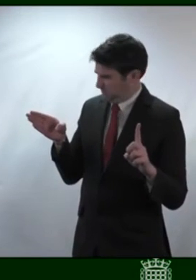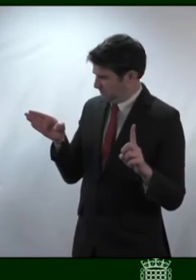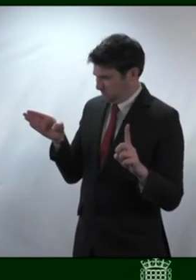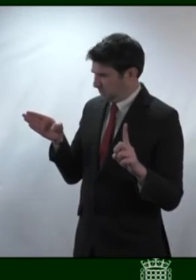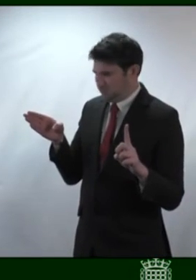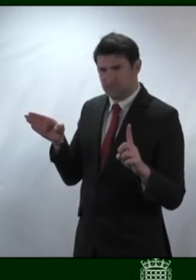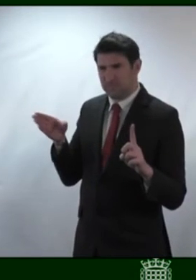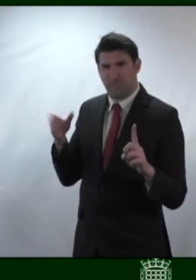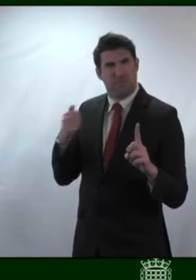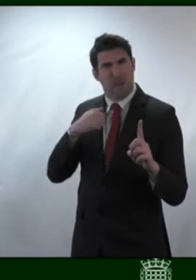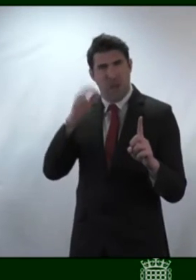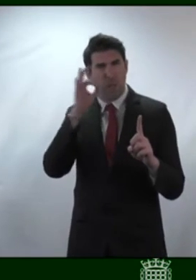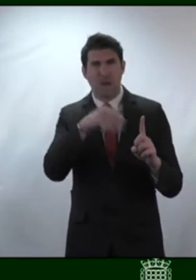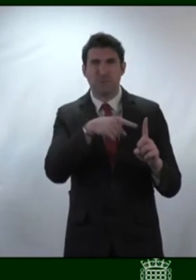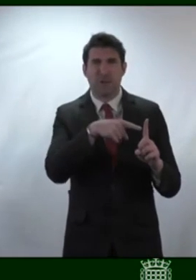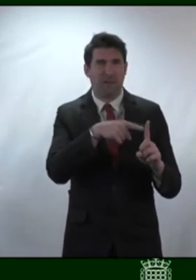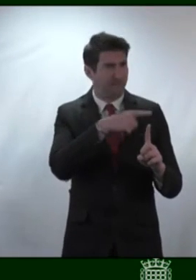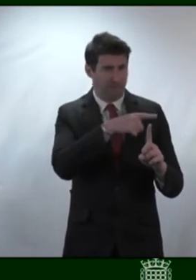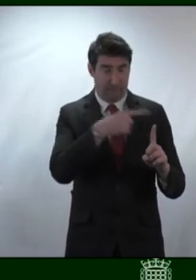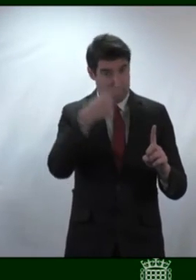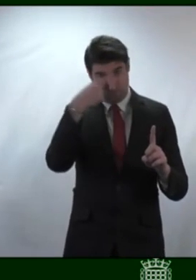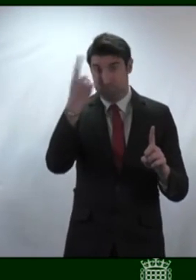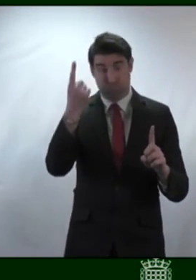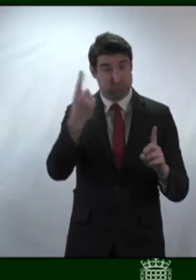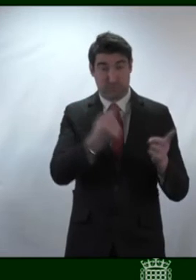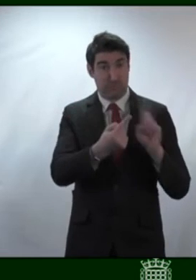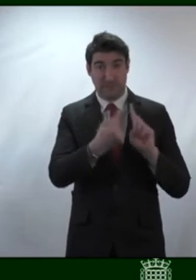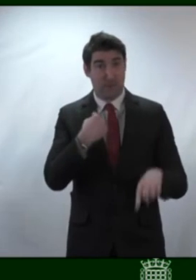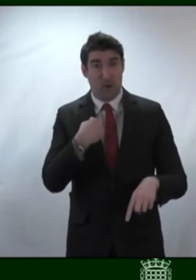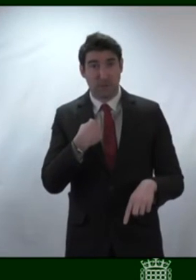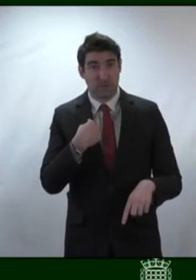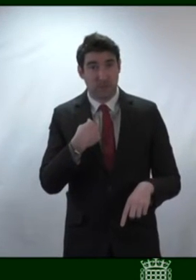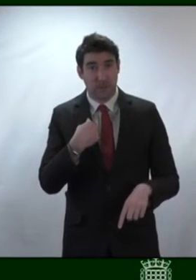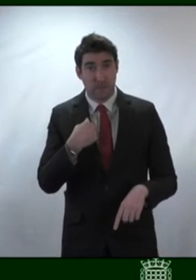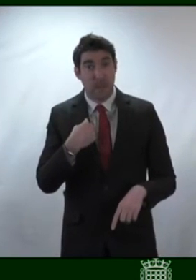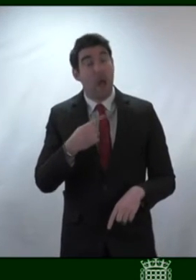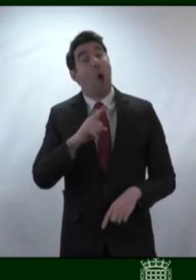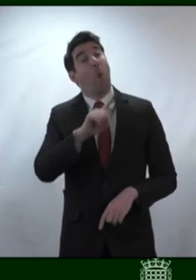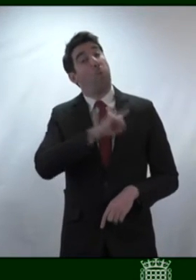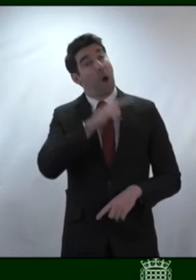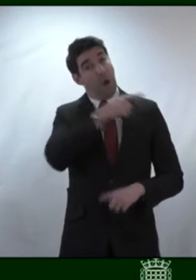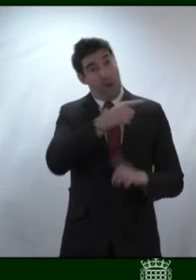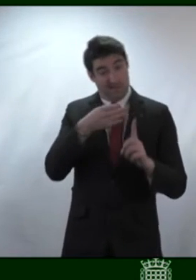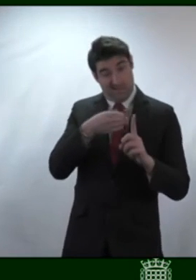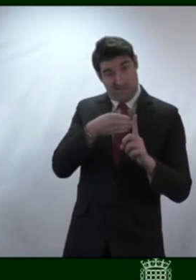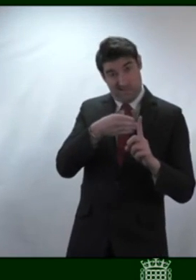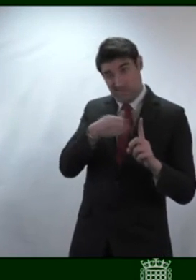that the United Kingdom is poorer and worse off as a result of the extreme Tory Brexit, and the costs